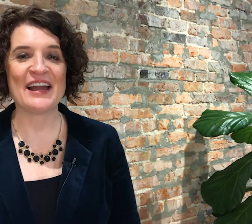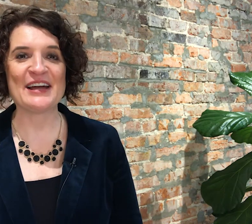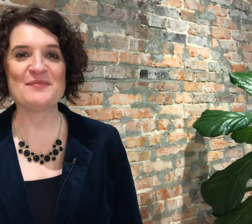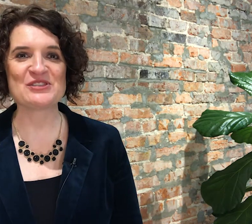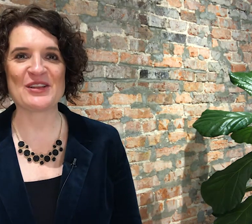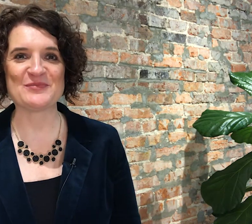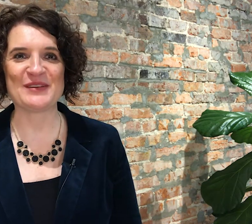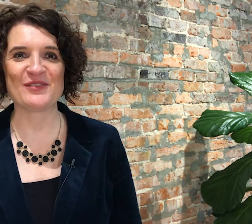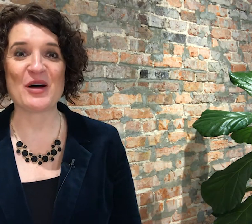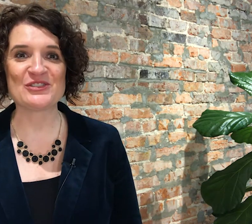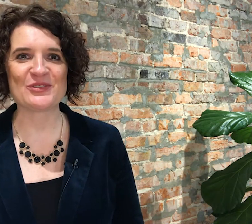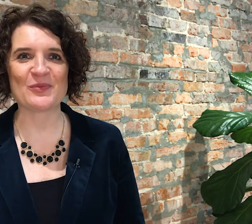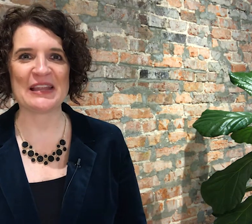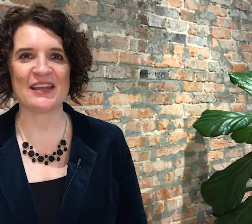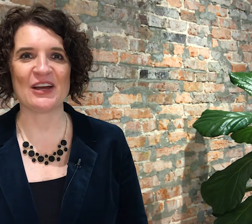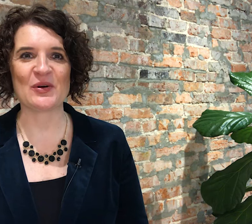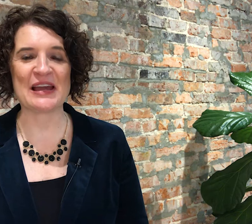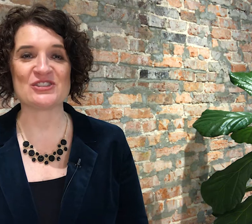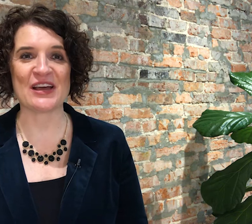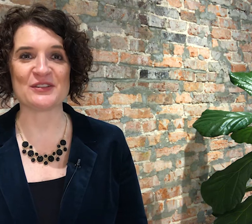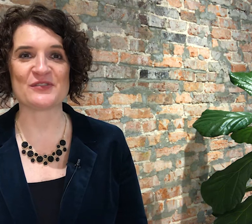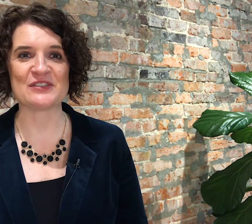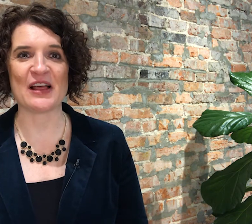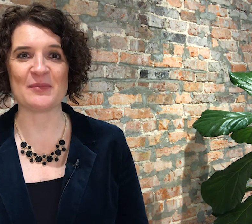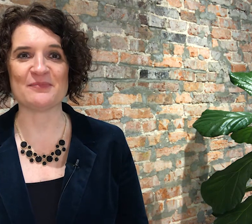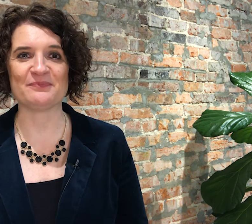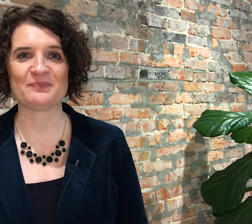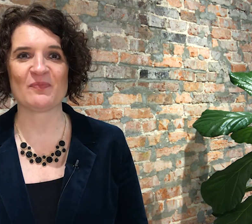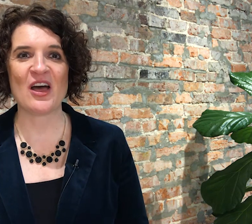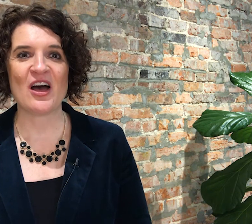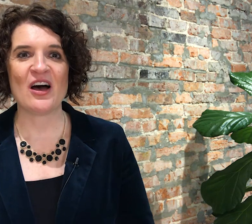Hi, I’m Michelle Oetman from All Children Reading: A Grand Challenge for Development.